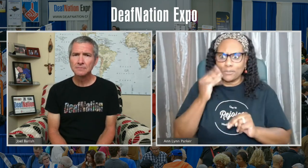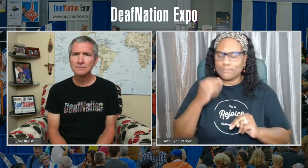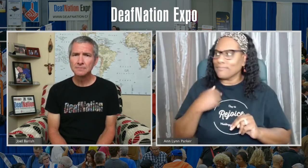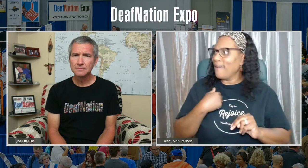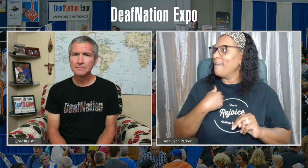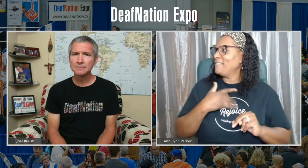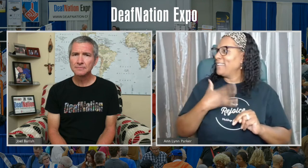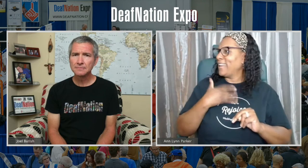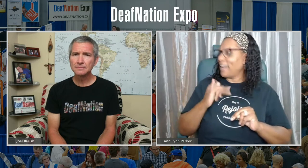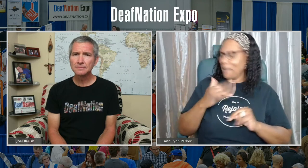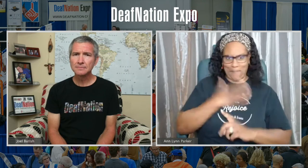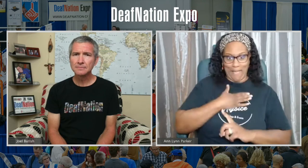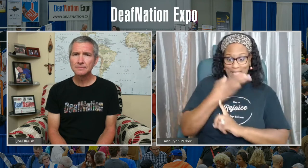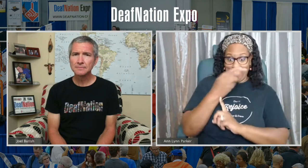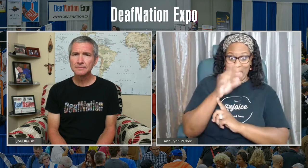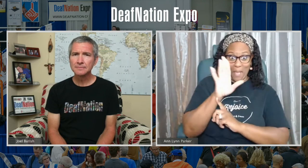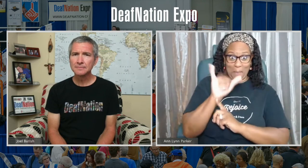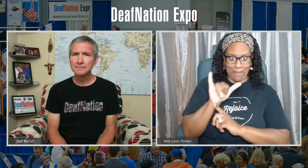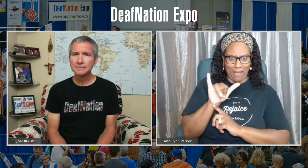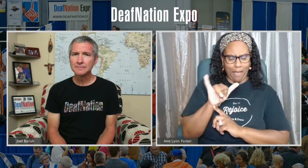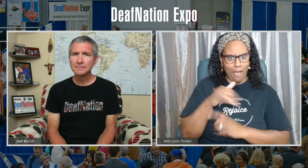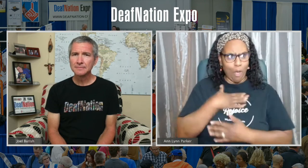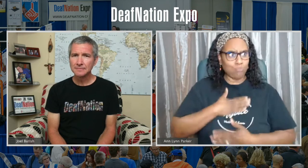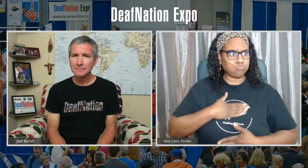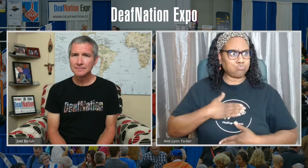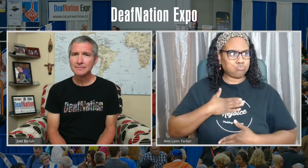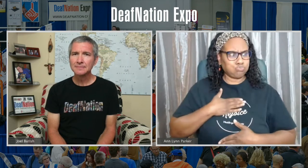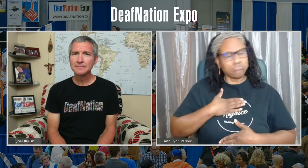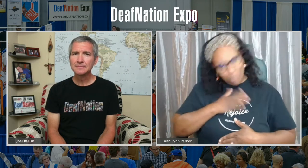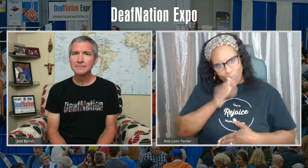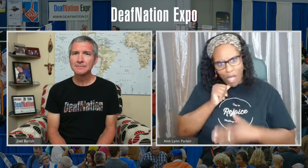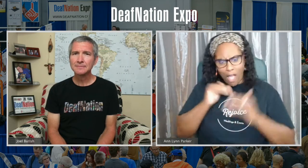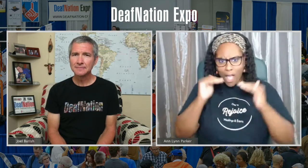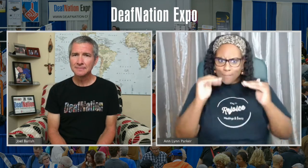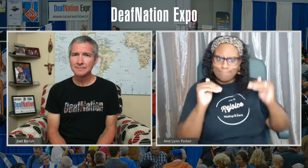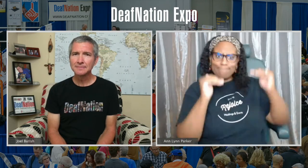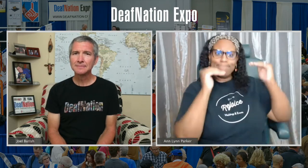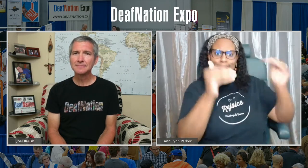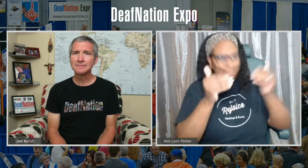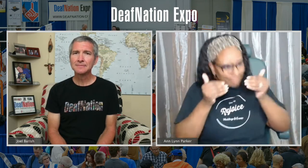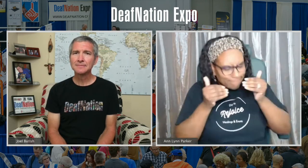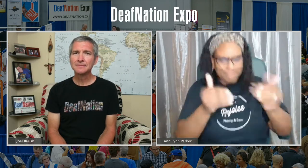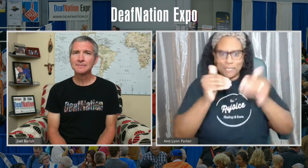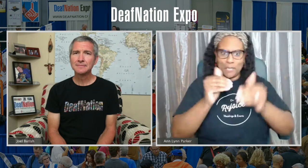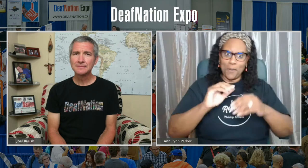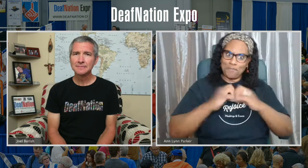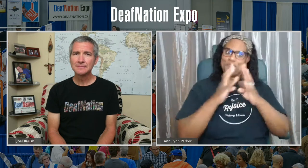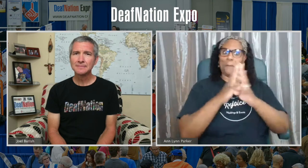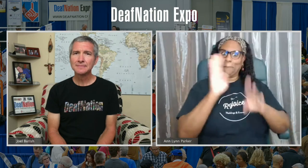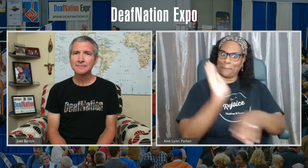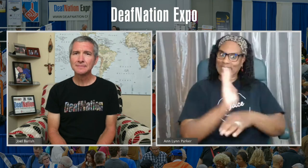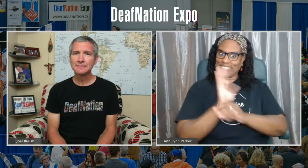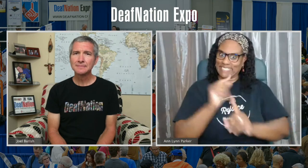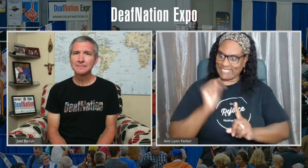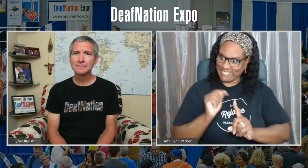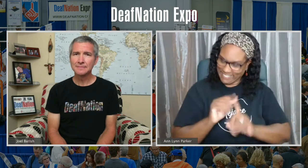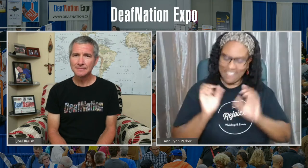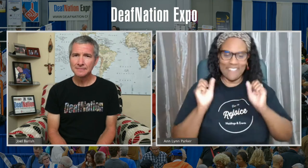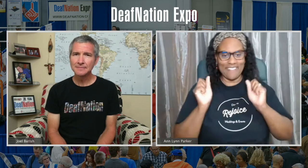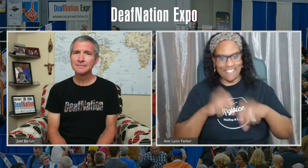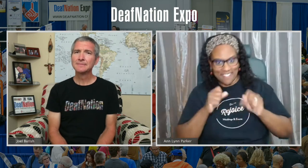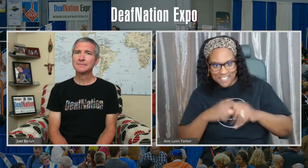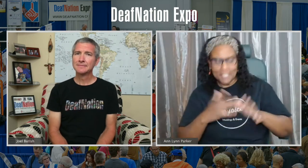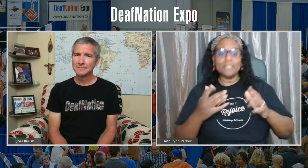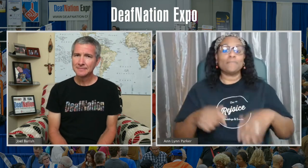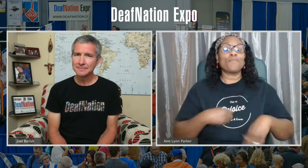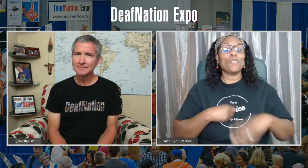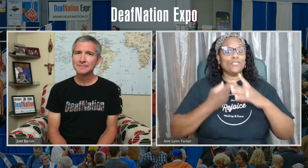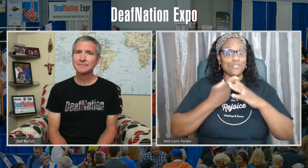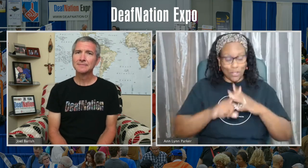Why not make my hobby a business?